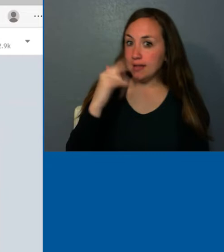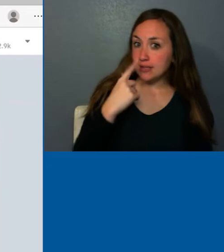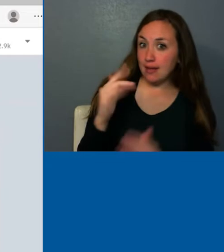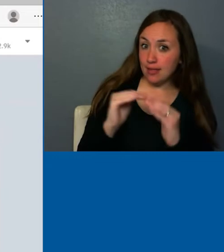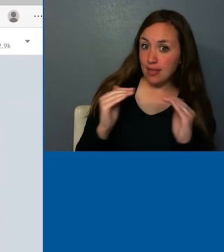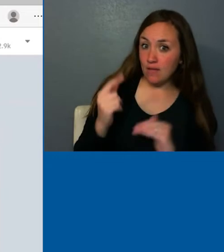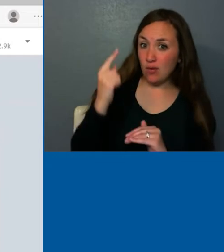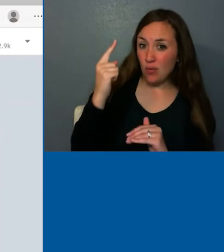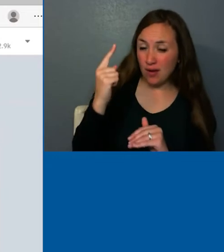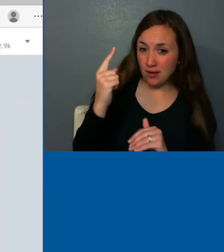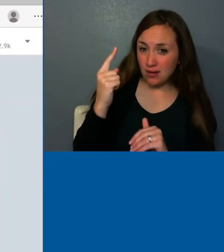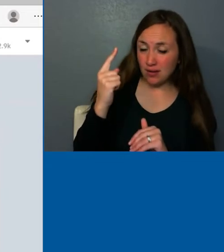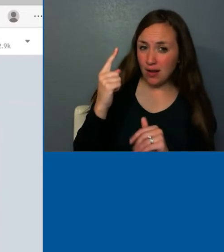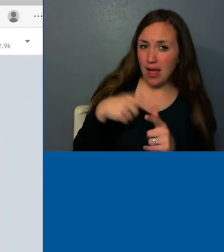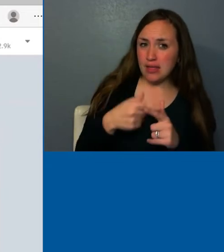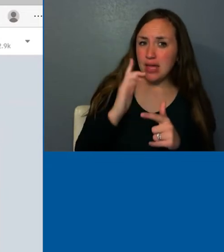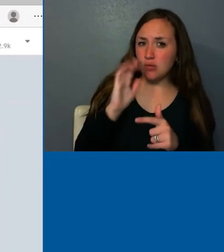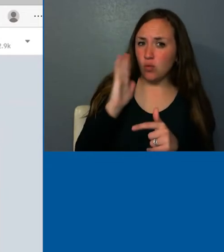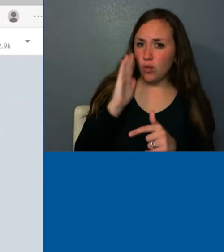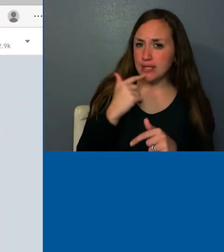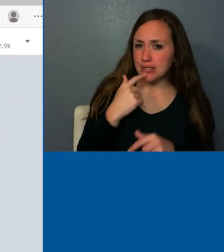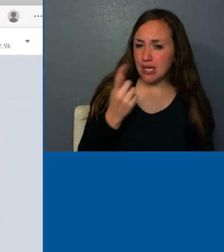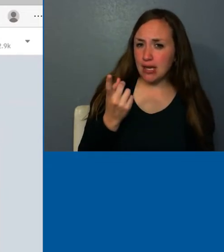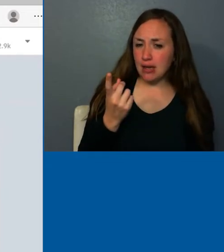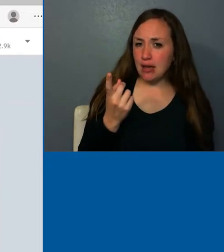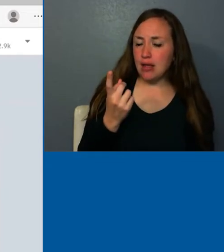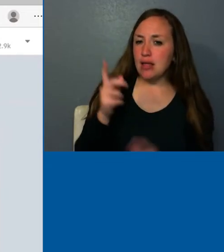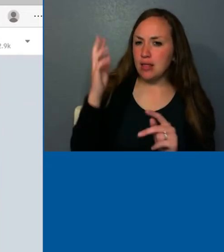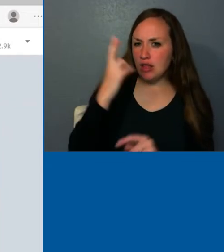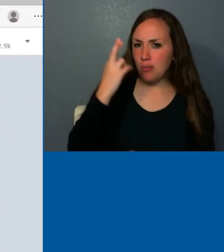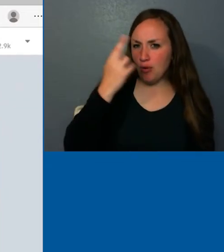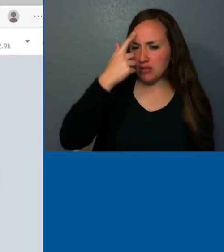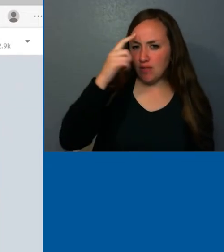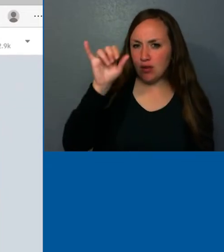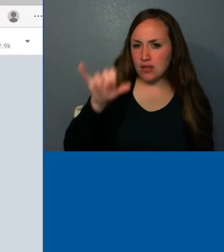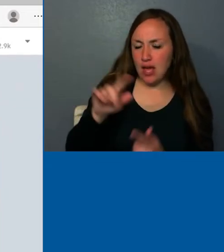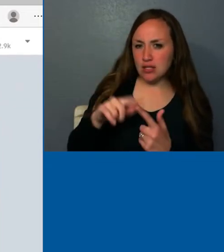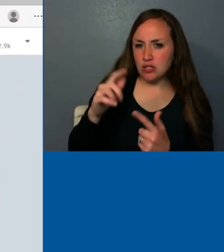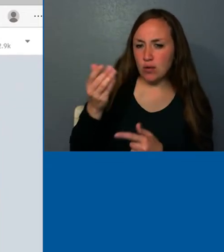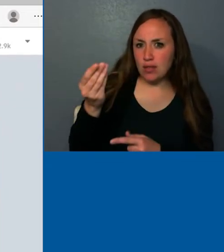followed by the username, and the purpose of that is to let me as a screen reader user